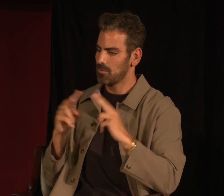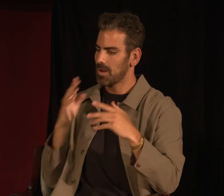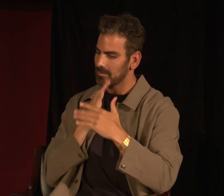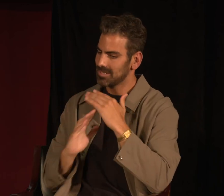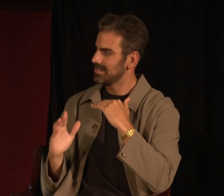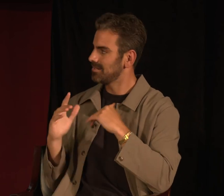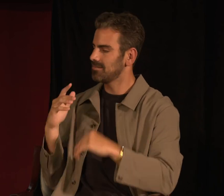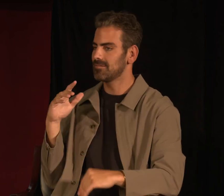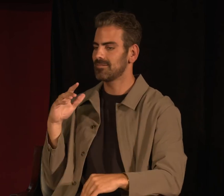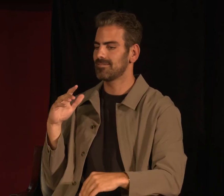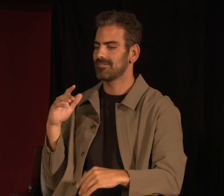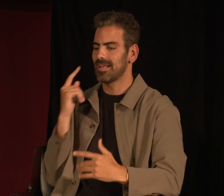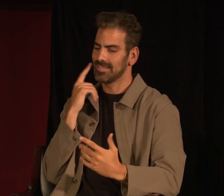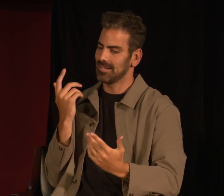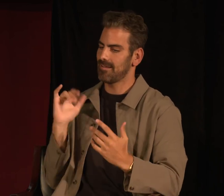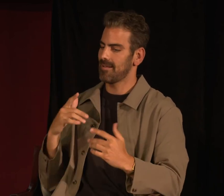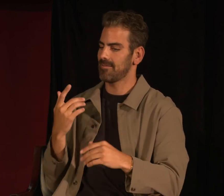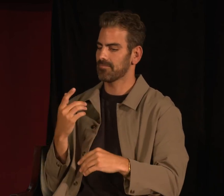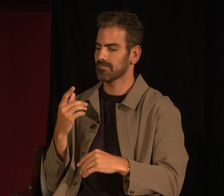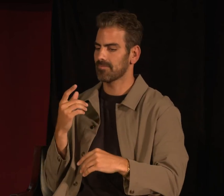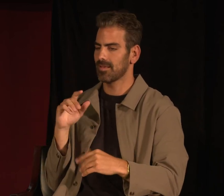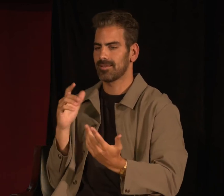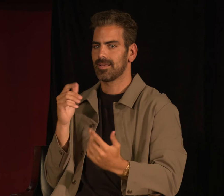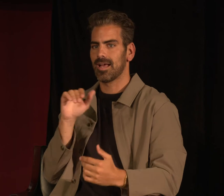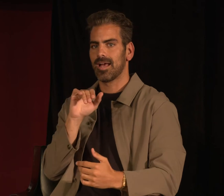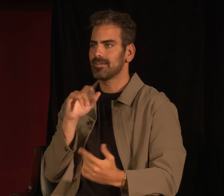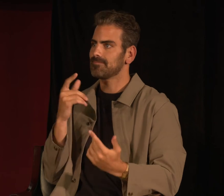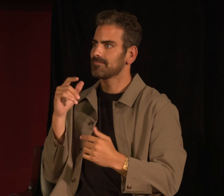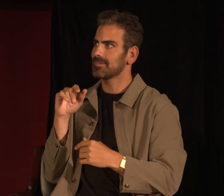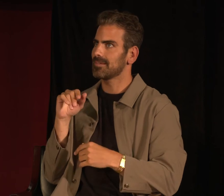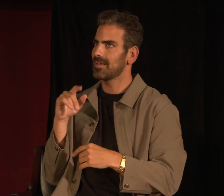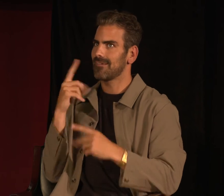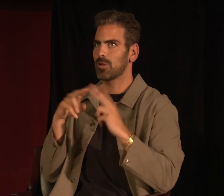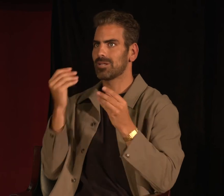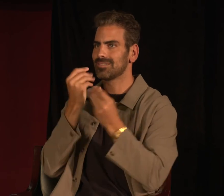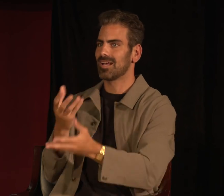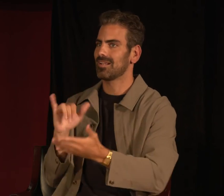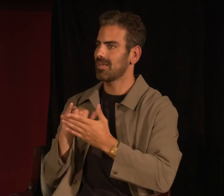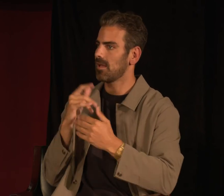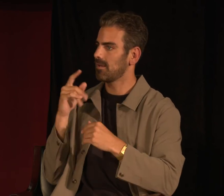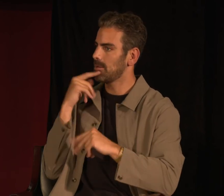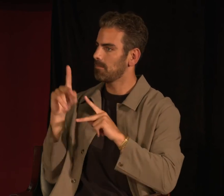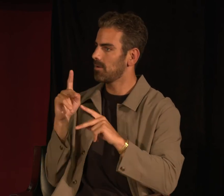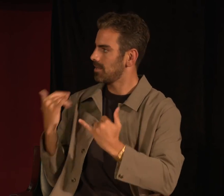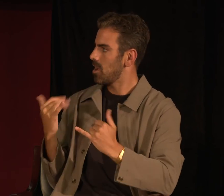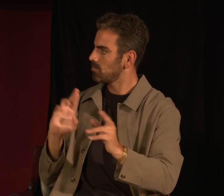Oscar was beyond my wildest dreams. And it was incredibly humbling. Incredibly humbling. I think it's very telling that